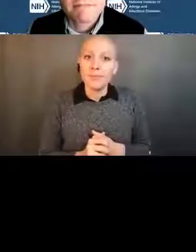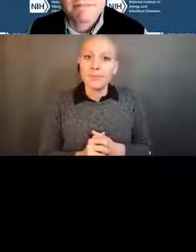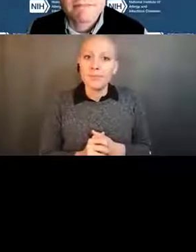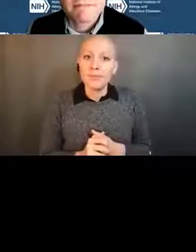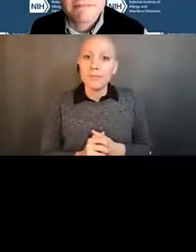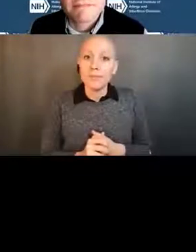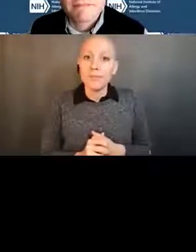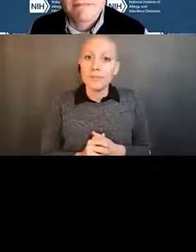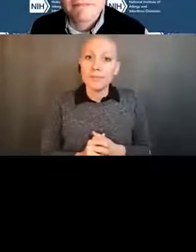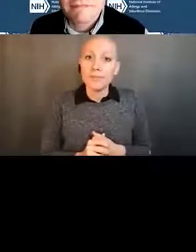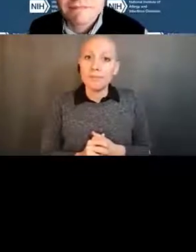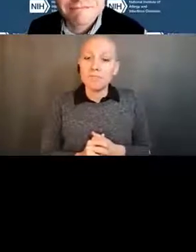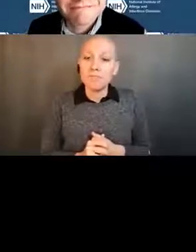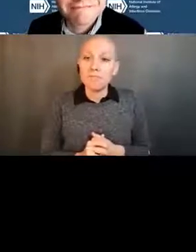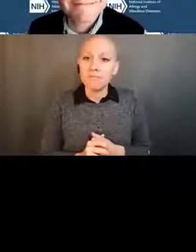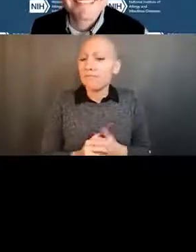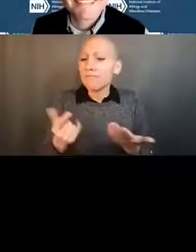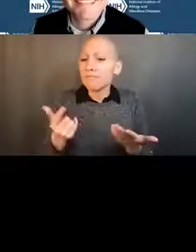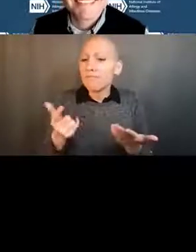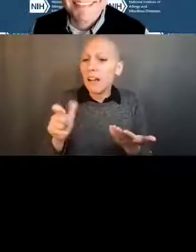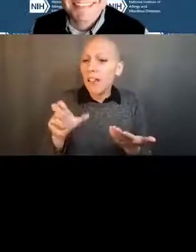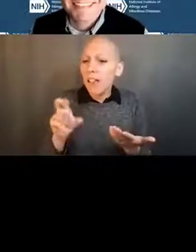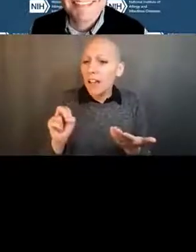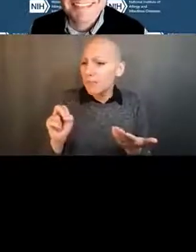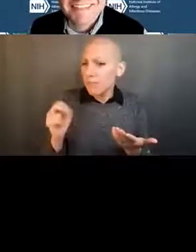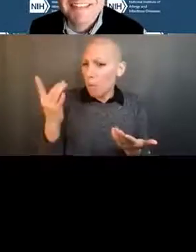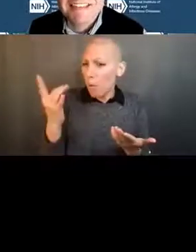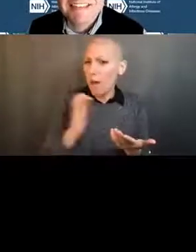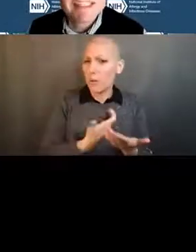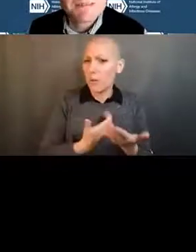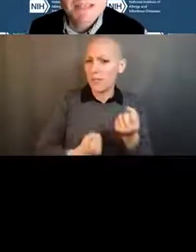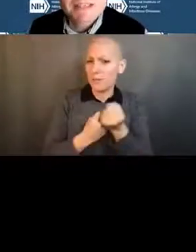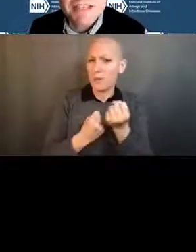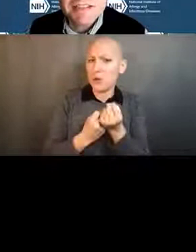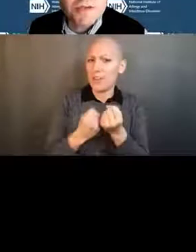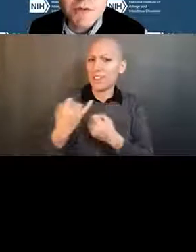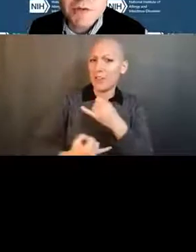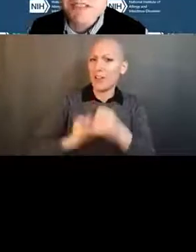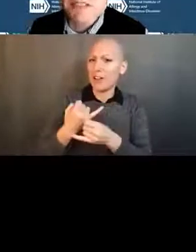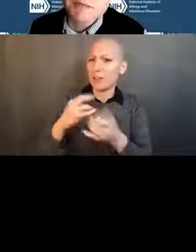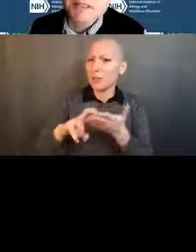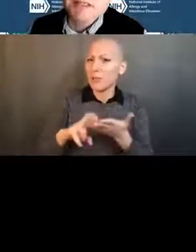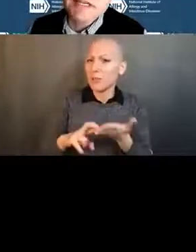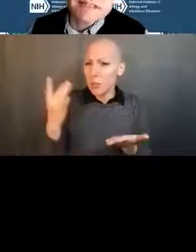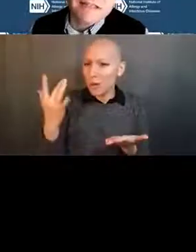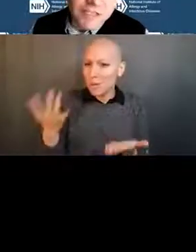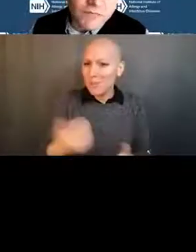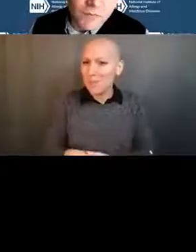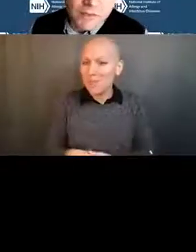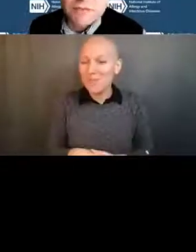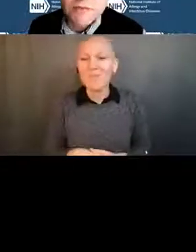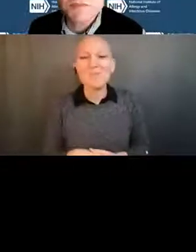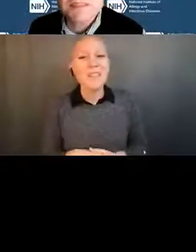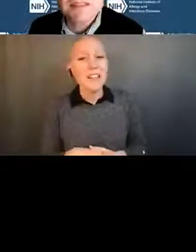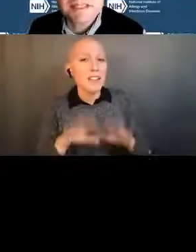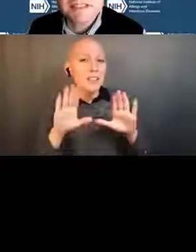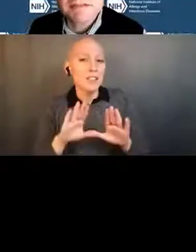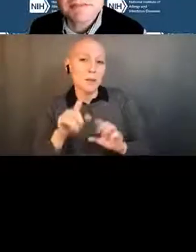So, Glen, why do we support international research? Glen McGugan: That's a great question, Emily. And hello everyone, welcome to the session.